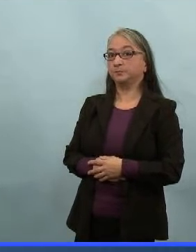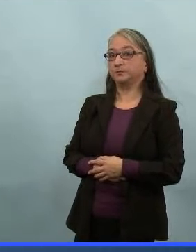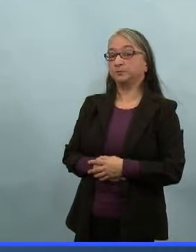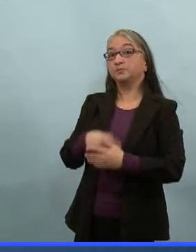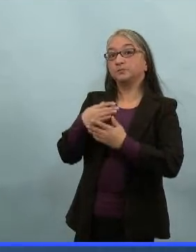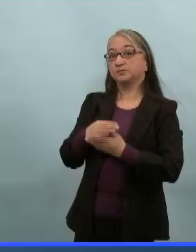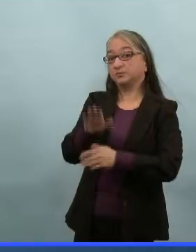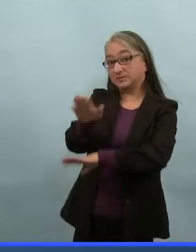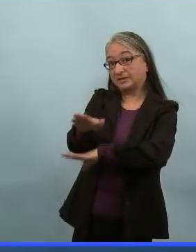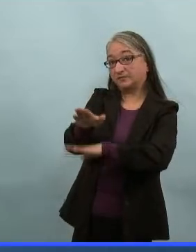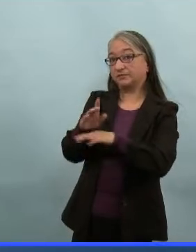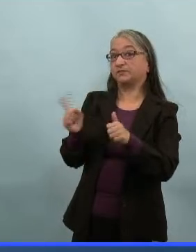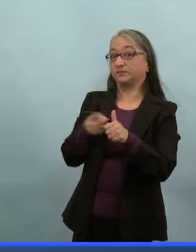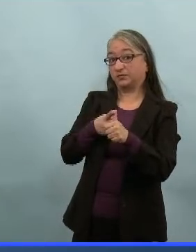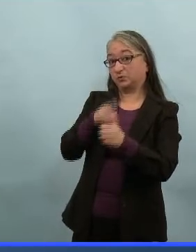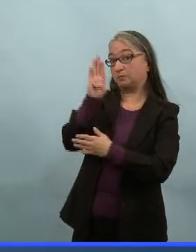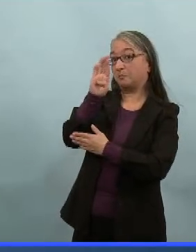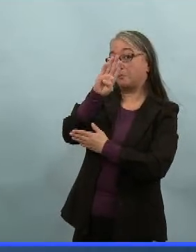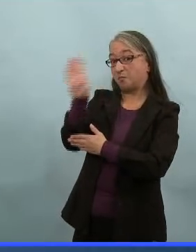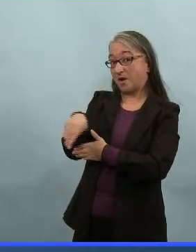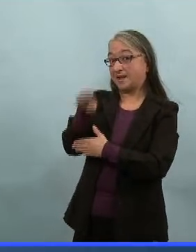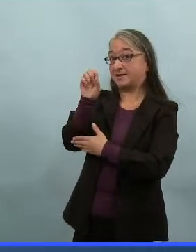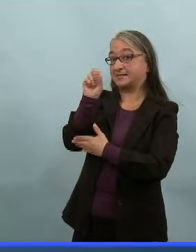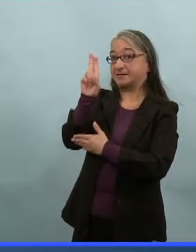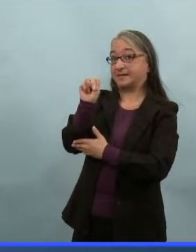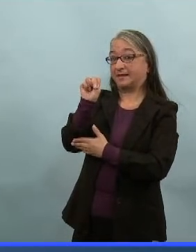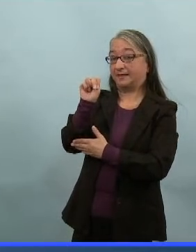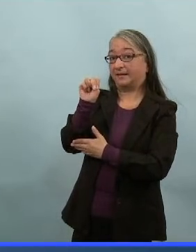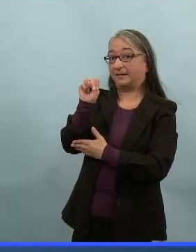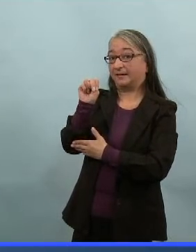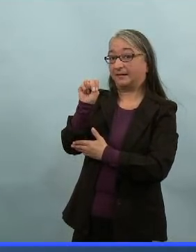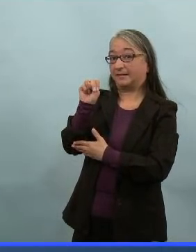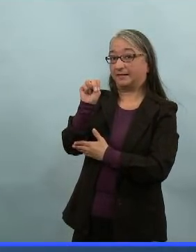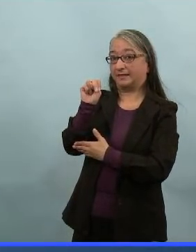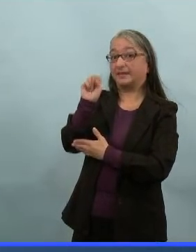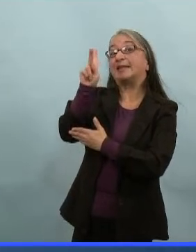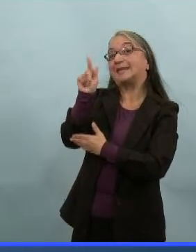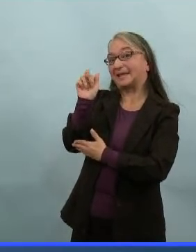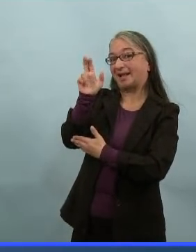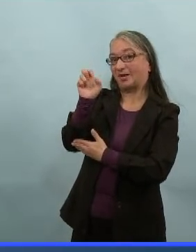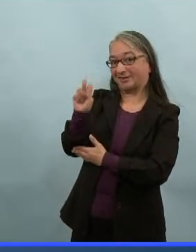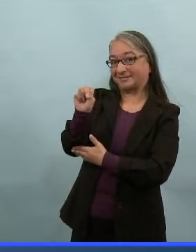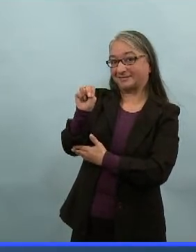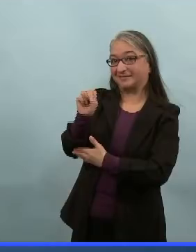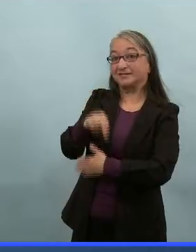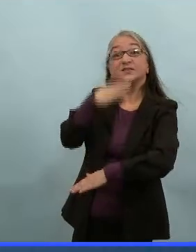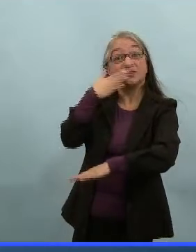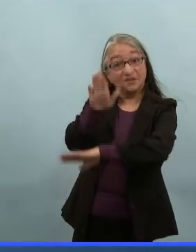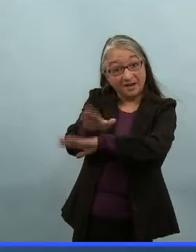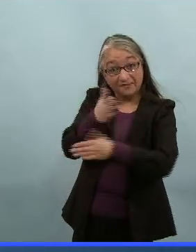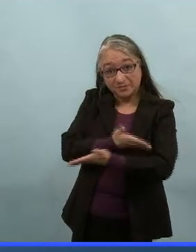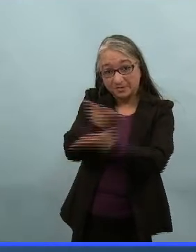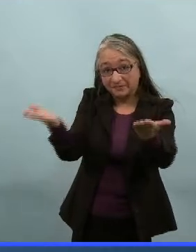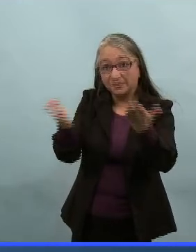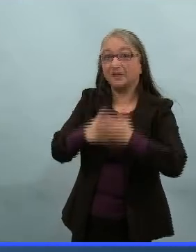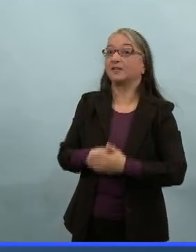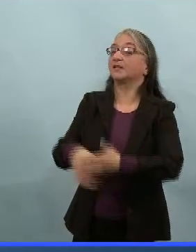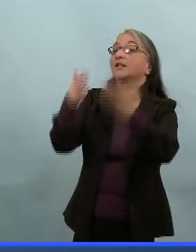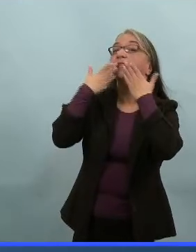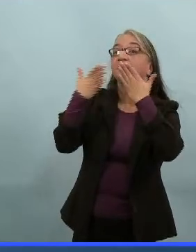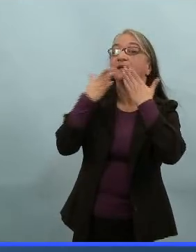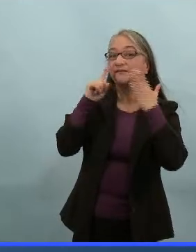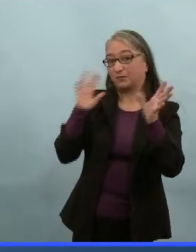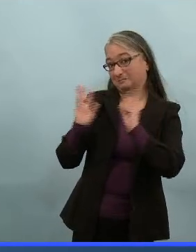brandon's son karen good afternoon everybody uh thanks for this meeting uh i just wanted to know